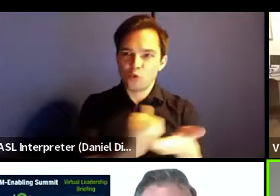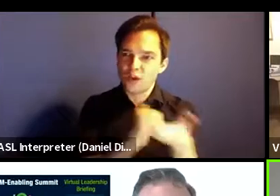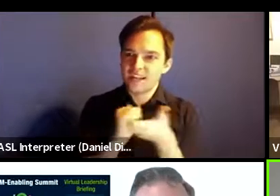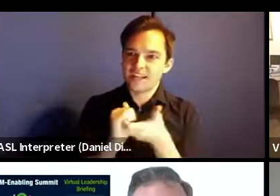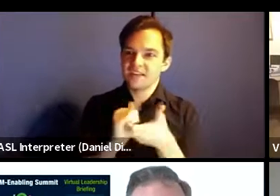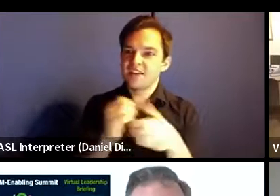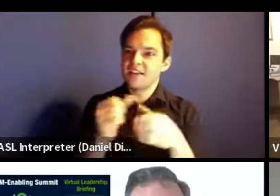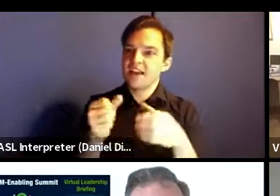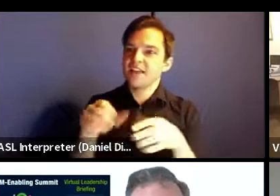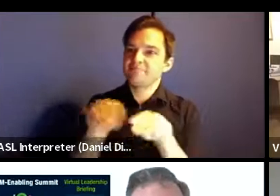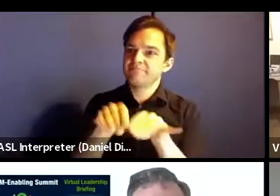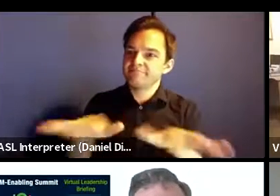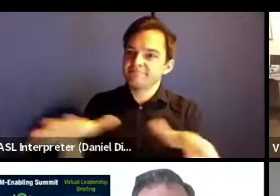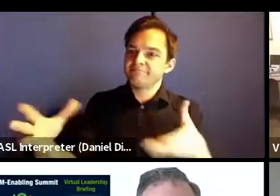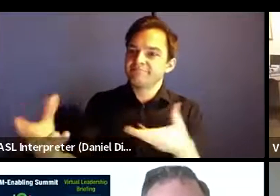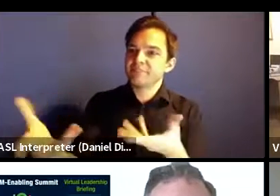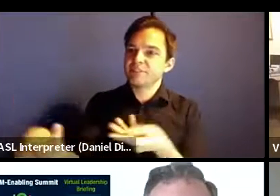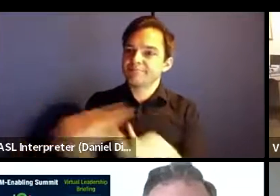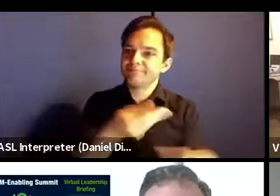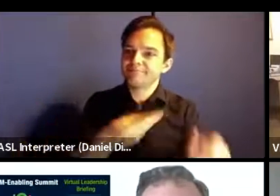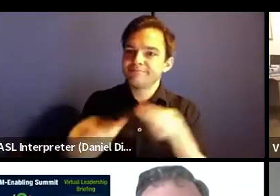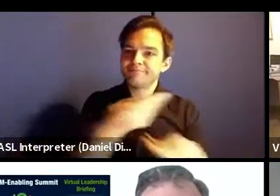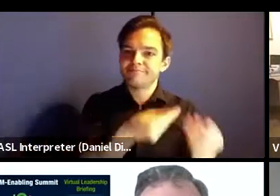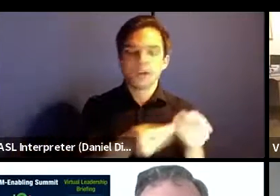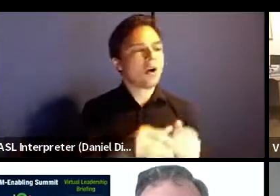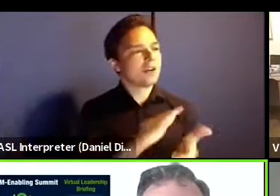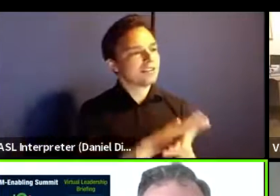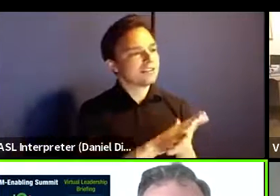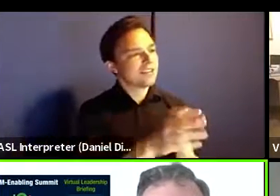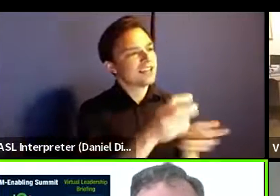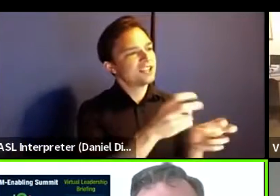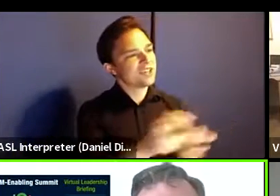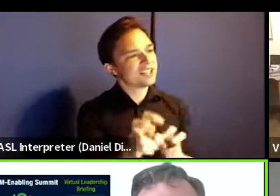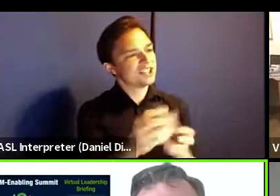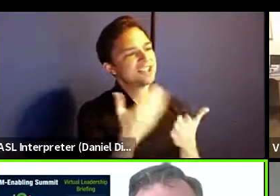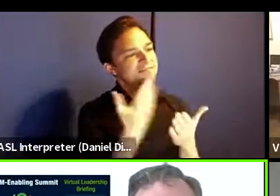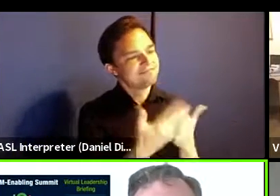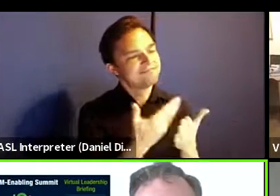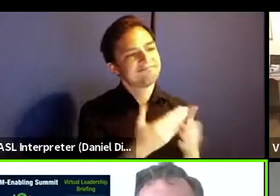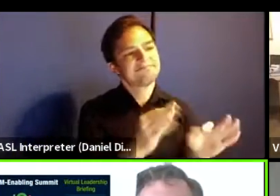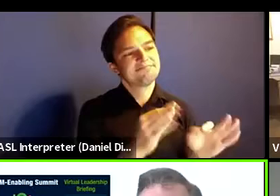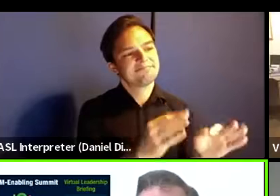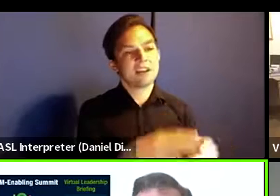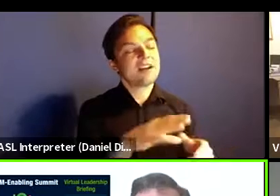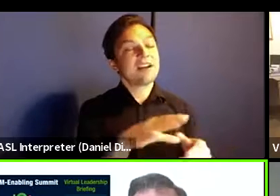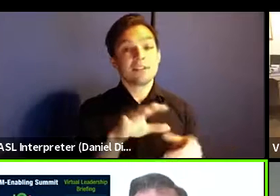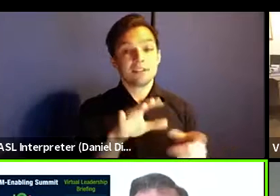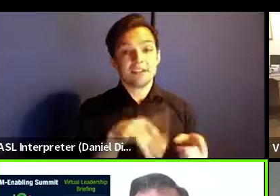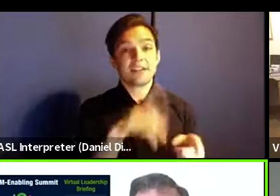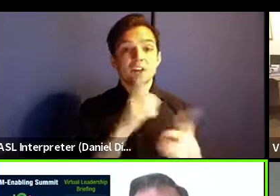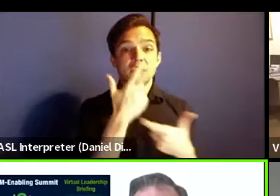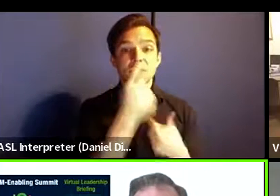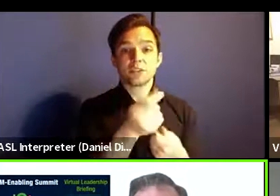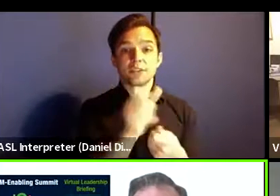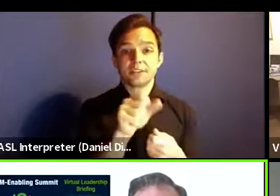Well said, and that transitions nicely. Go ahead, Christopher. Yeah, no, that was great, that was so interesting. I wanna get your feedback